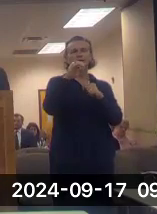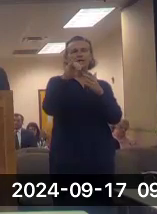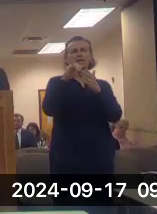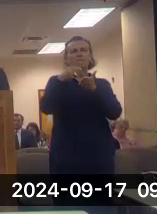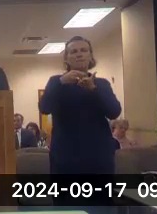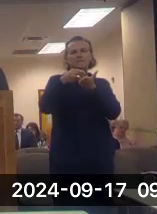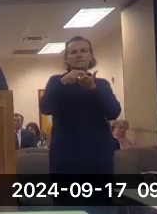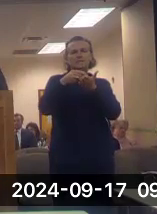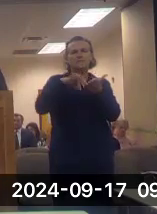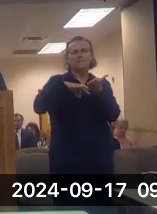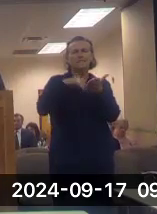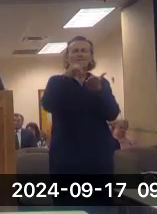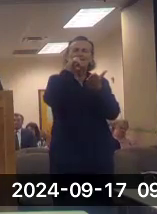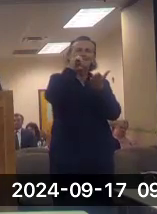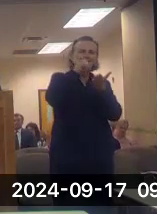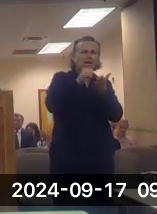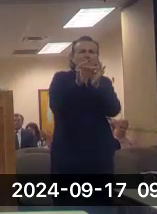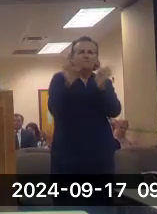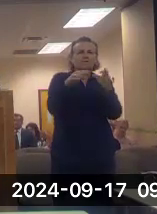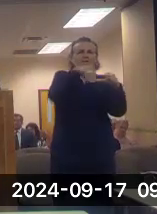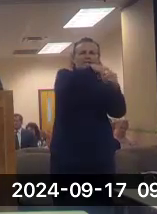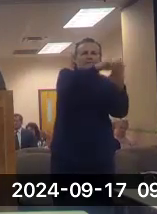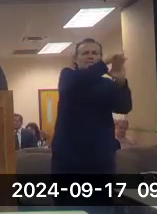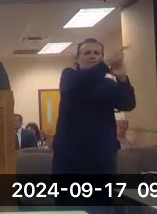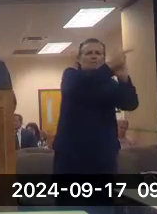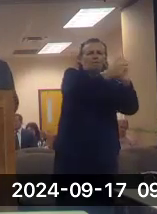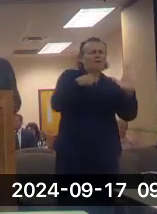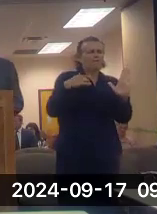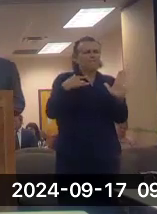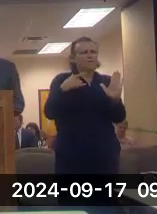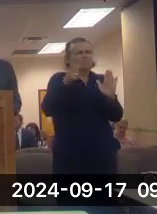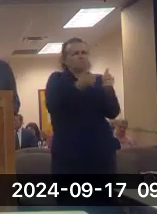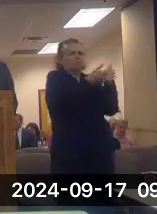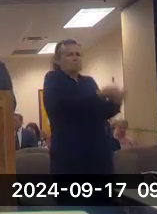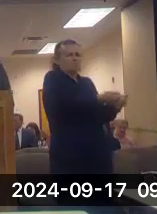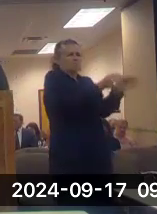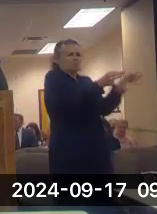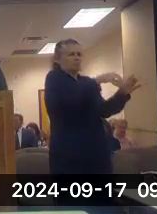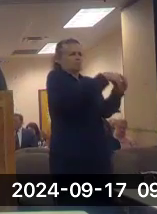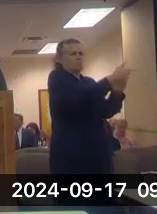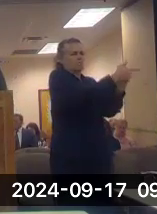Reginald Parson: I don't think you have the authority to change it from substantially equivalent Reginald Parson: to greater or equal to